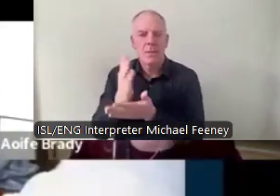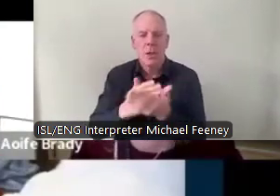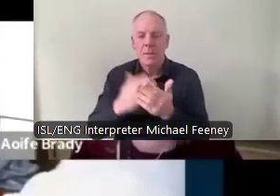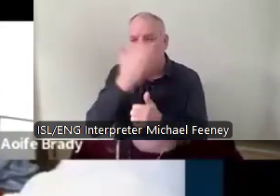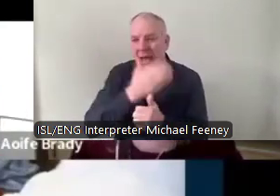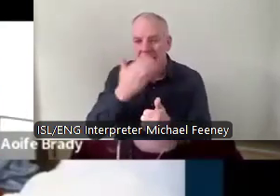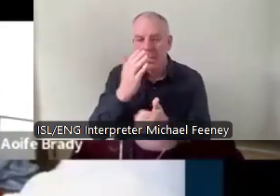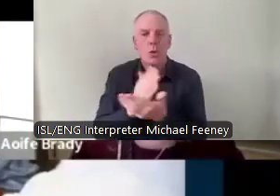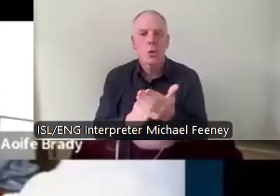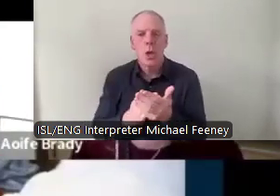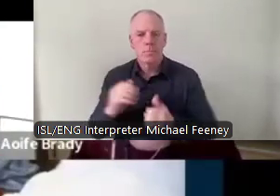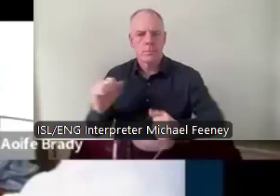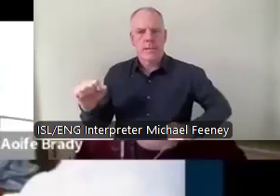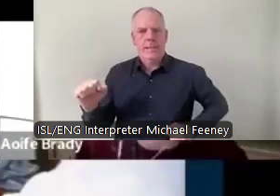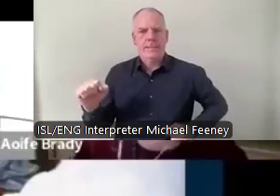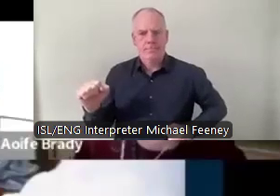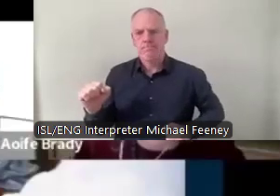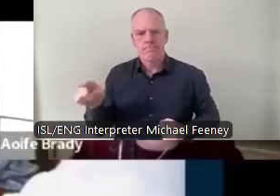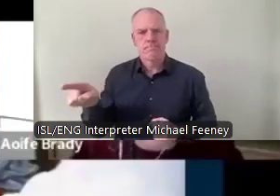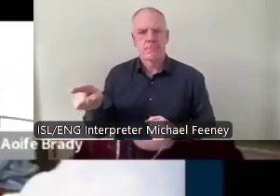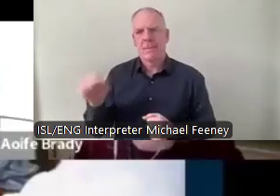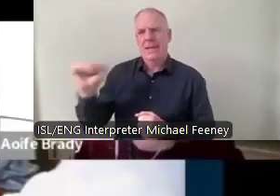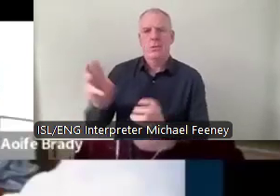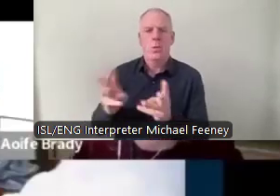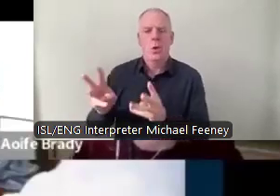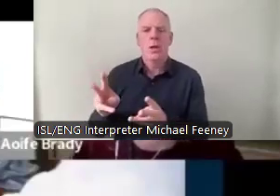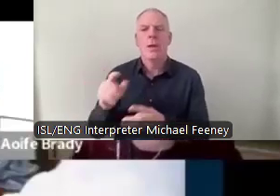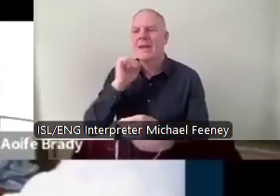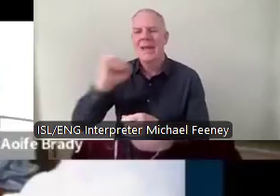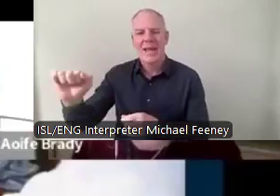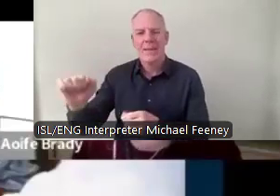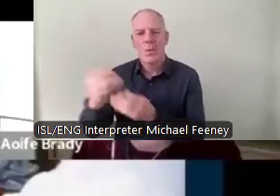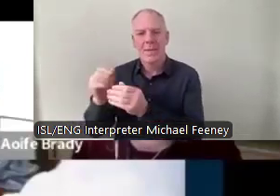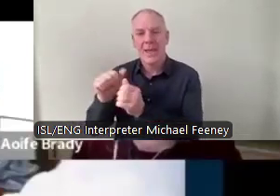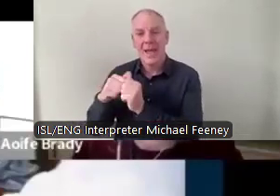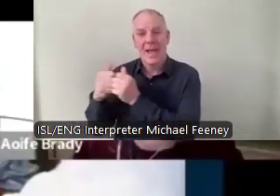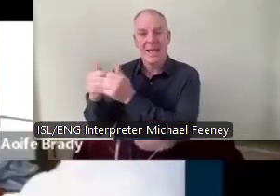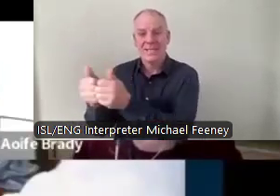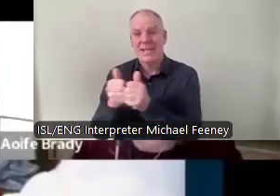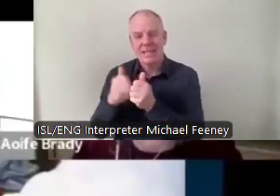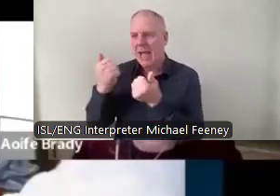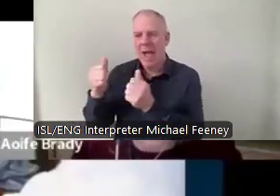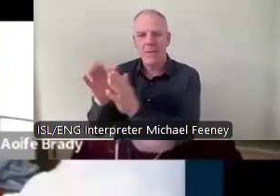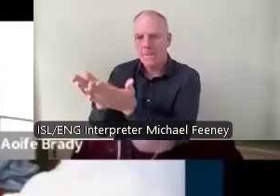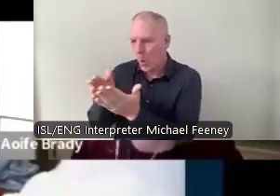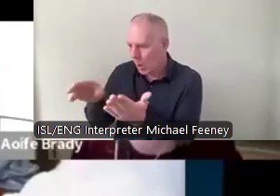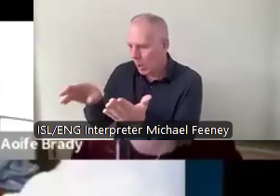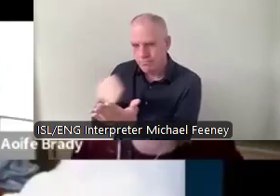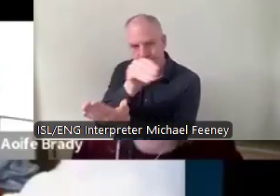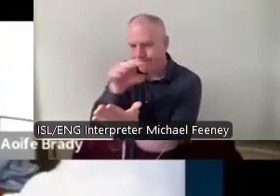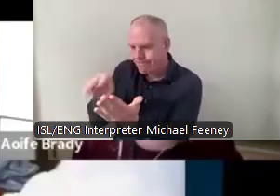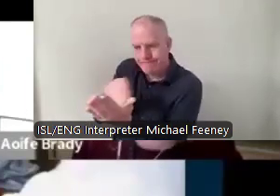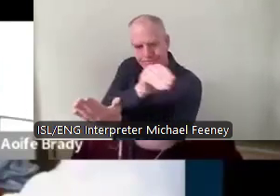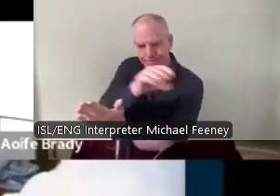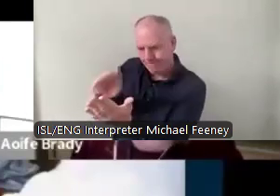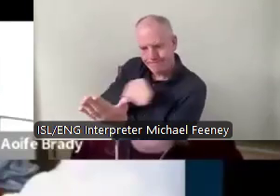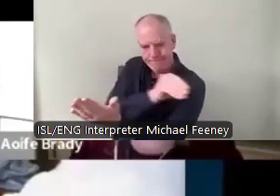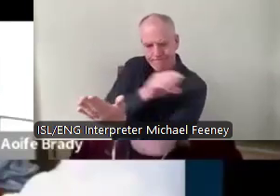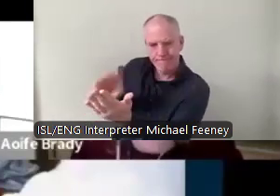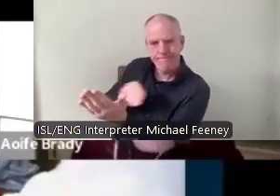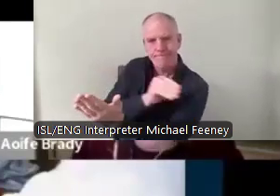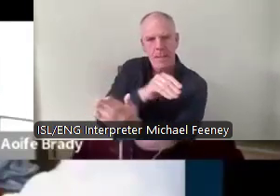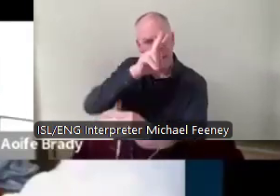figures in his work, supporting the notion that he and his assistants were consulting a pattern book as they created these kinds of compositions. We can, in fact, identify